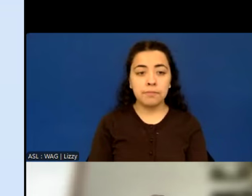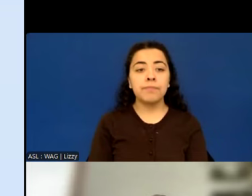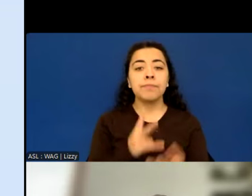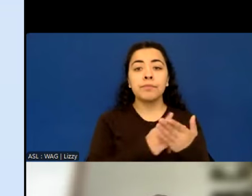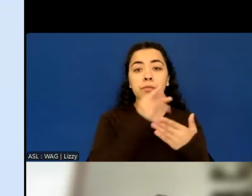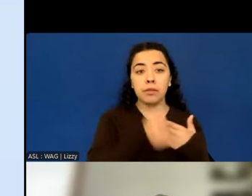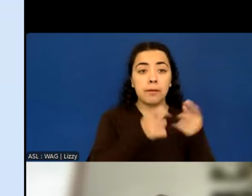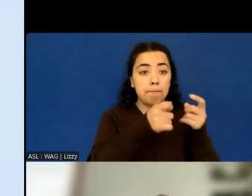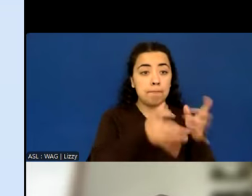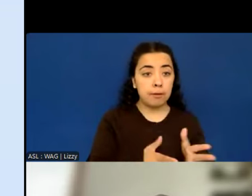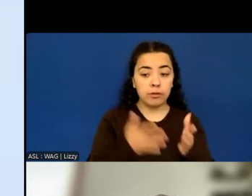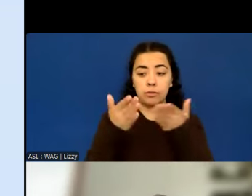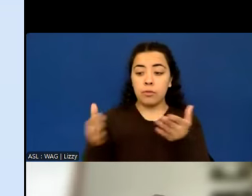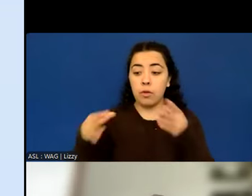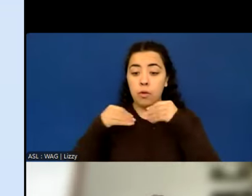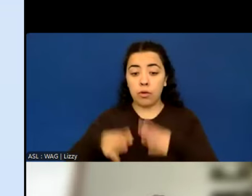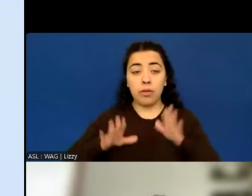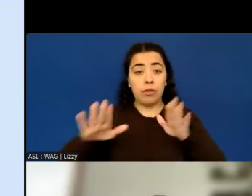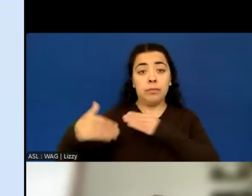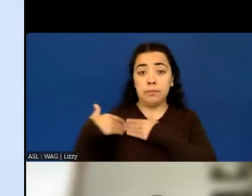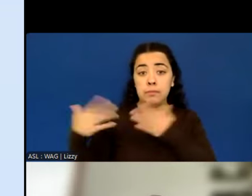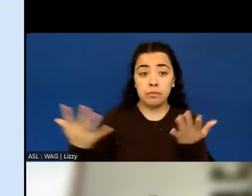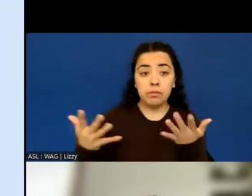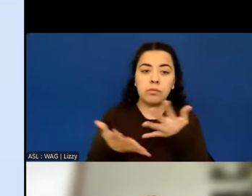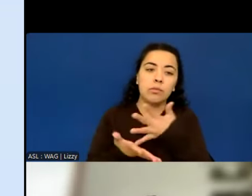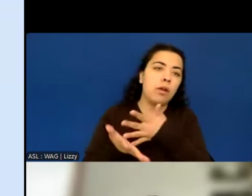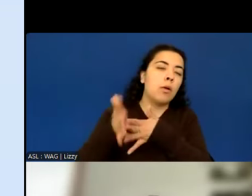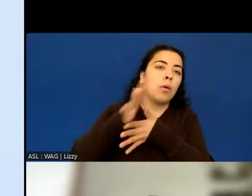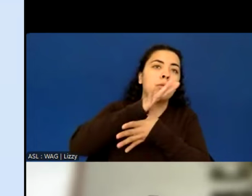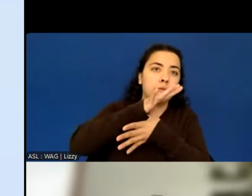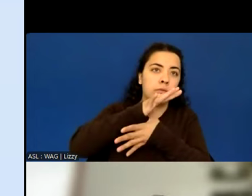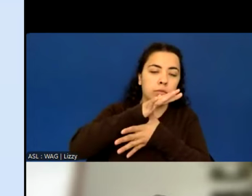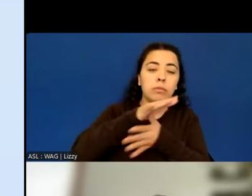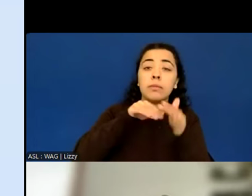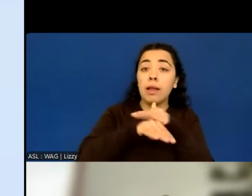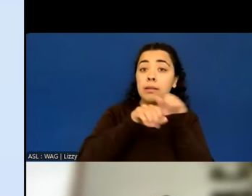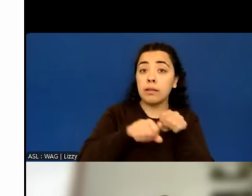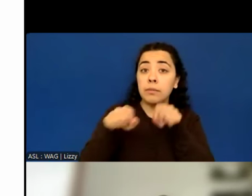job, obviously, is the prioritization. In accessibility there isn't just one